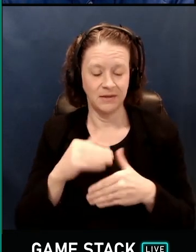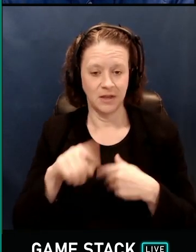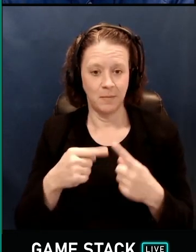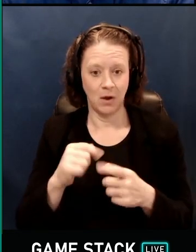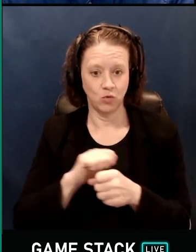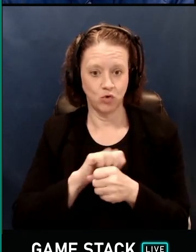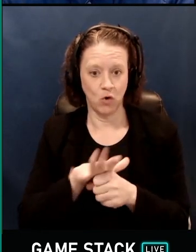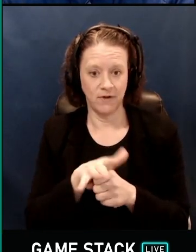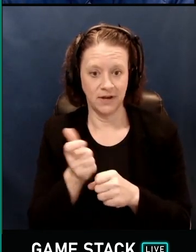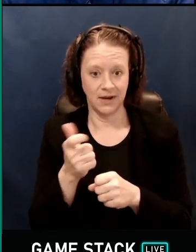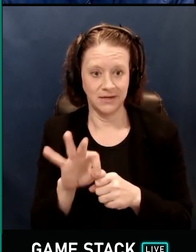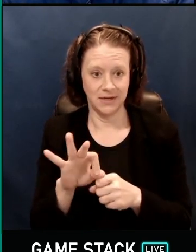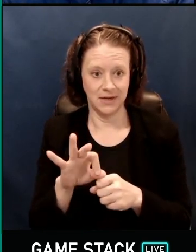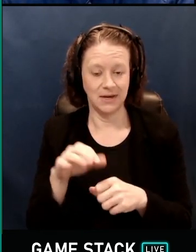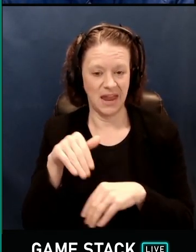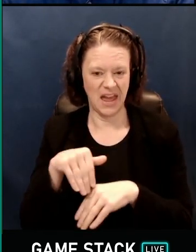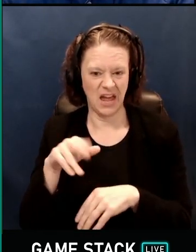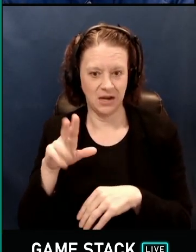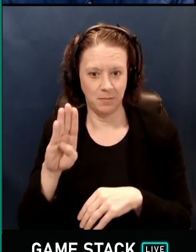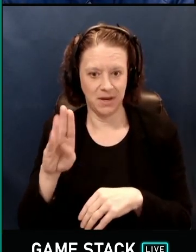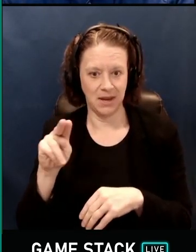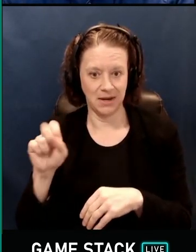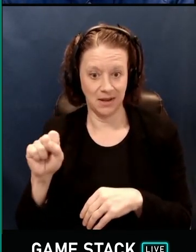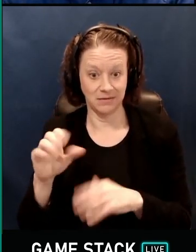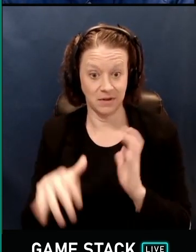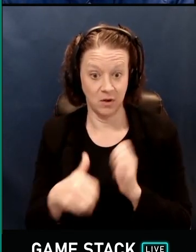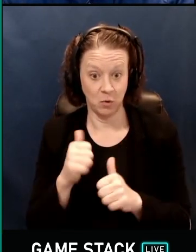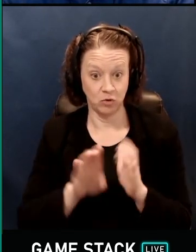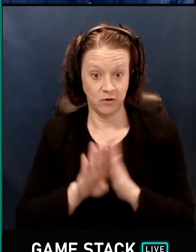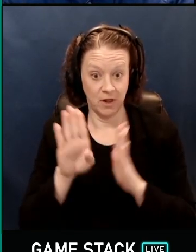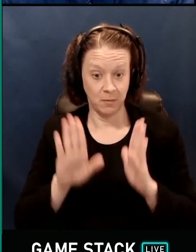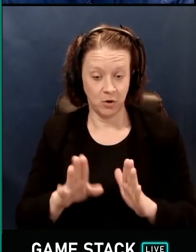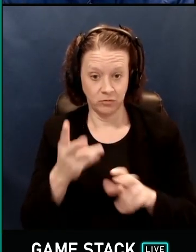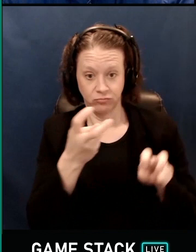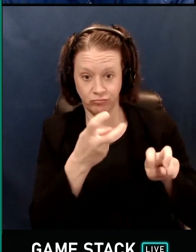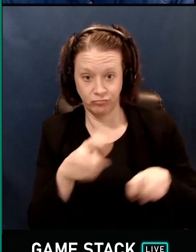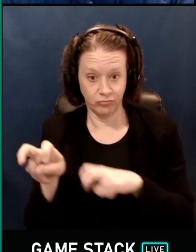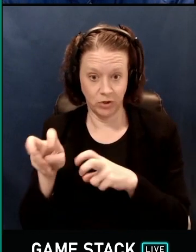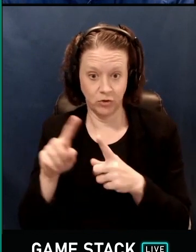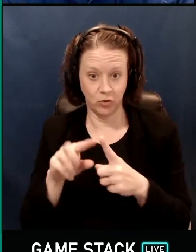Most developers have moved to work from home since April